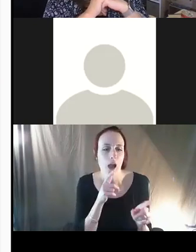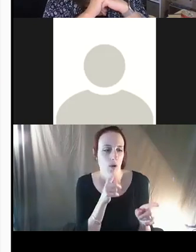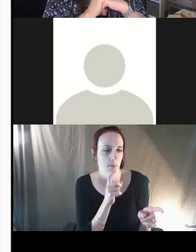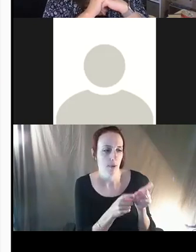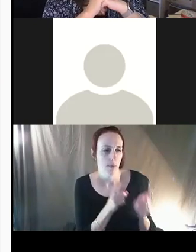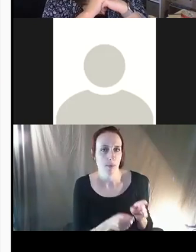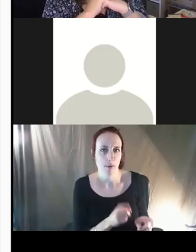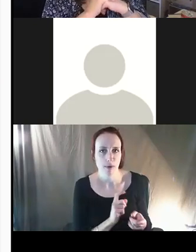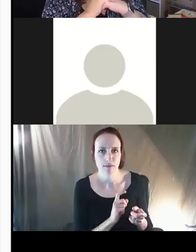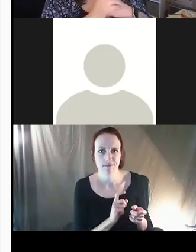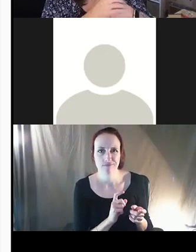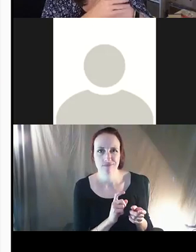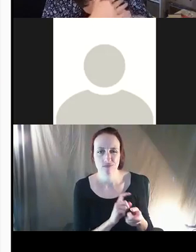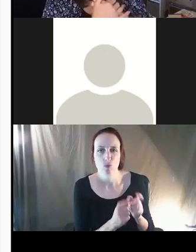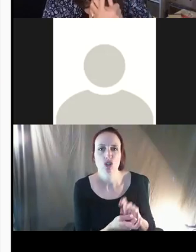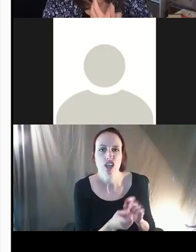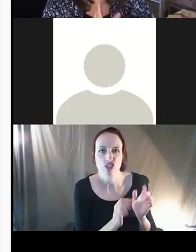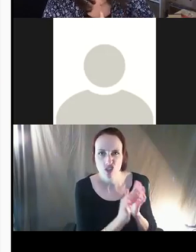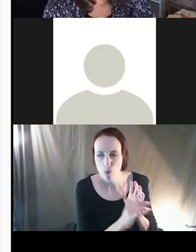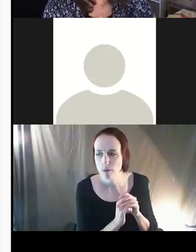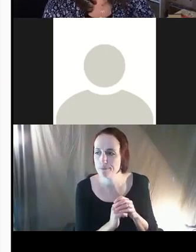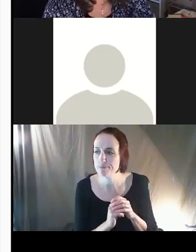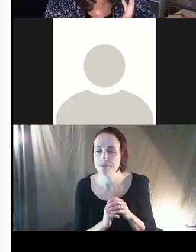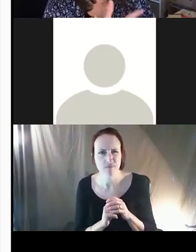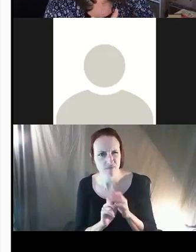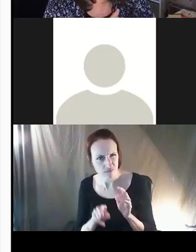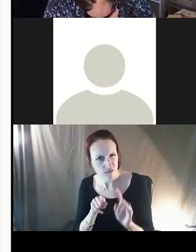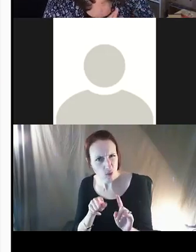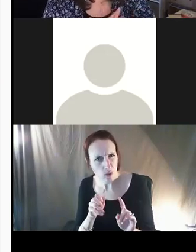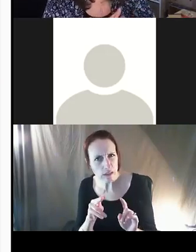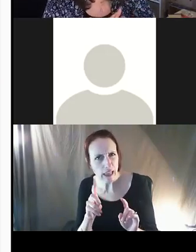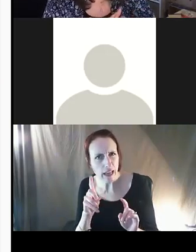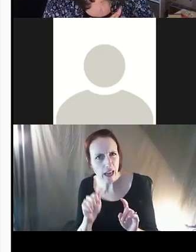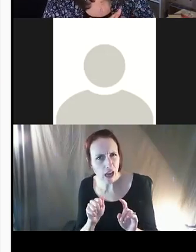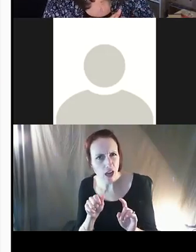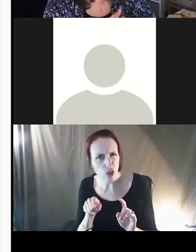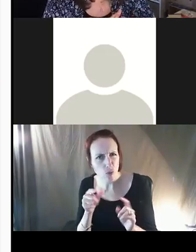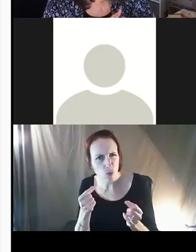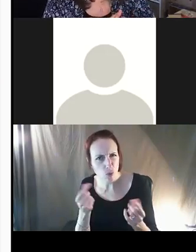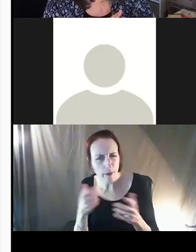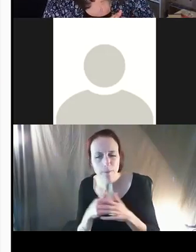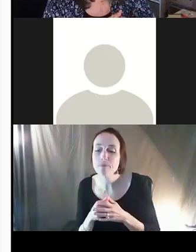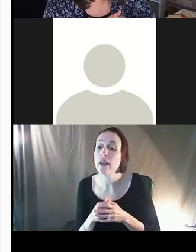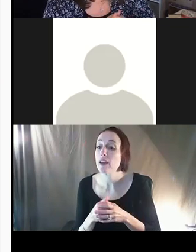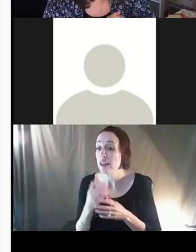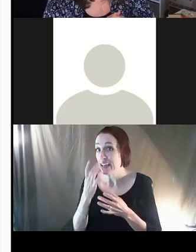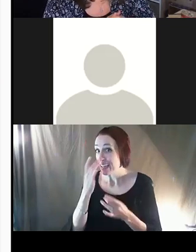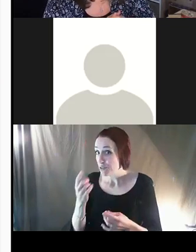How about you, Glenda? Glenda Sims: What was fascinating for me, Denise in chat said she is usually shooting for an